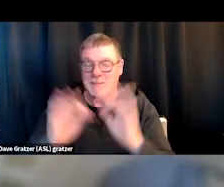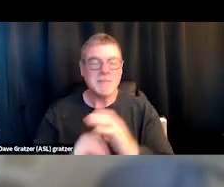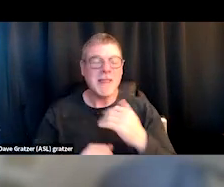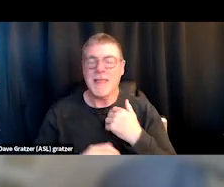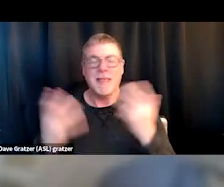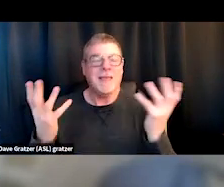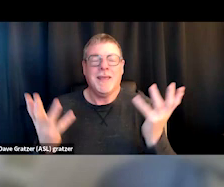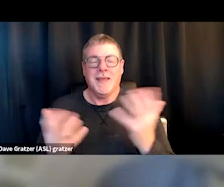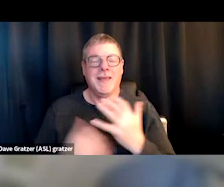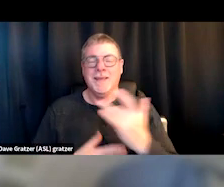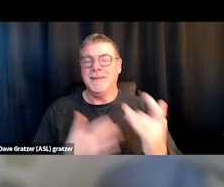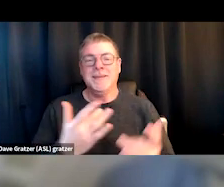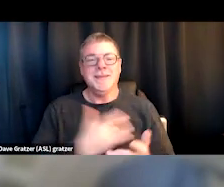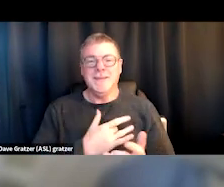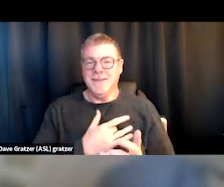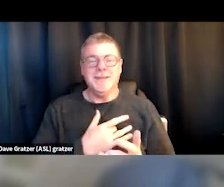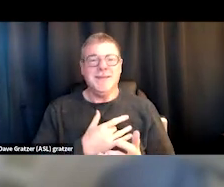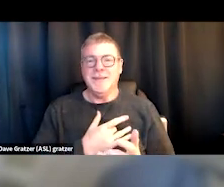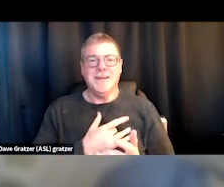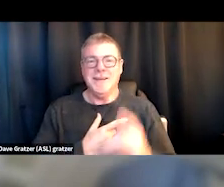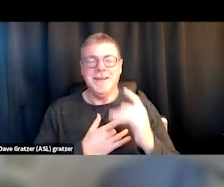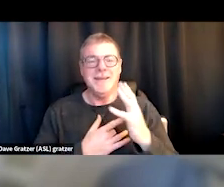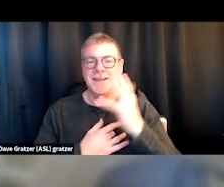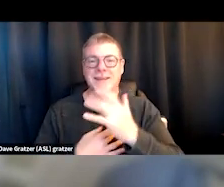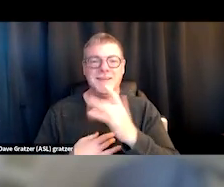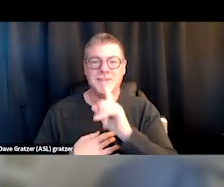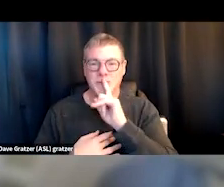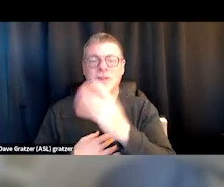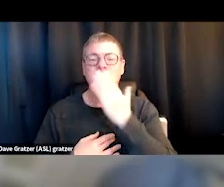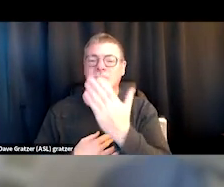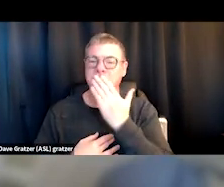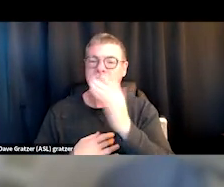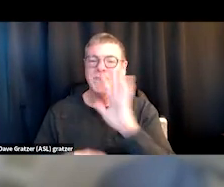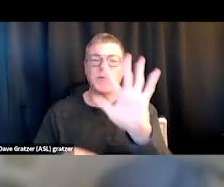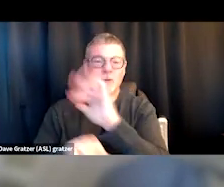it still just boggles the mind. Thank you for all of your work, and thank you for your work